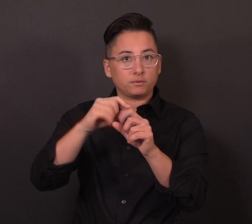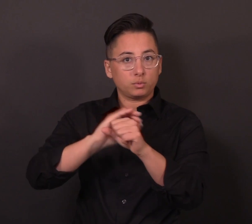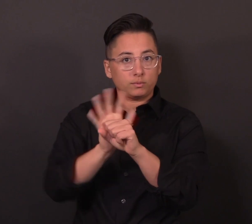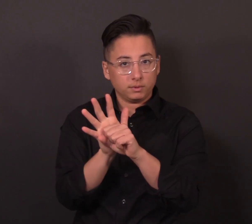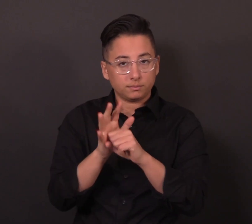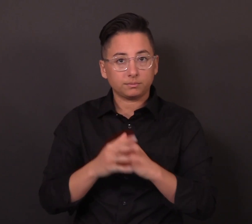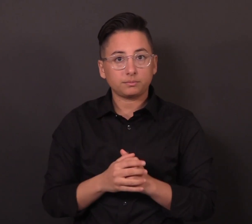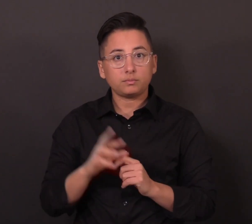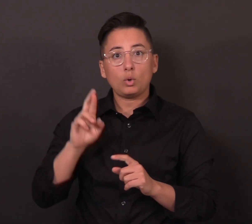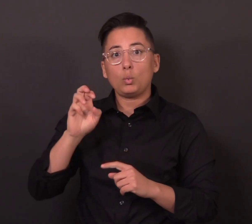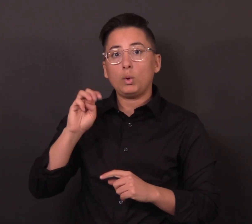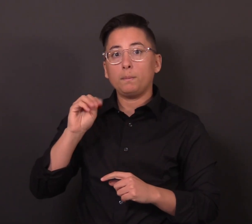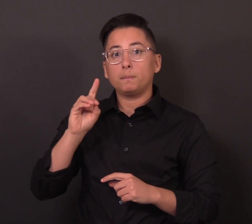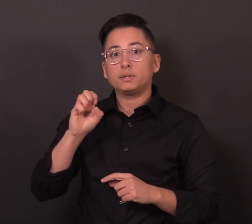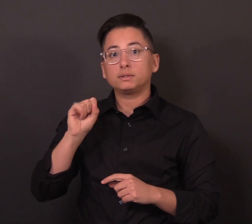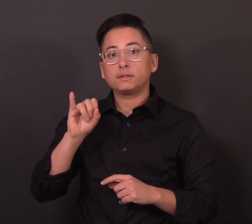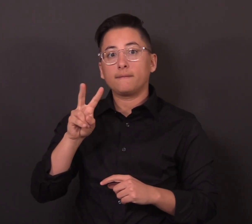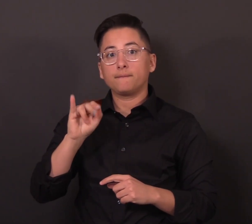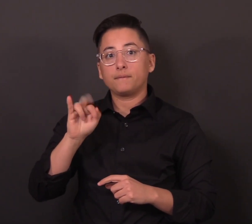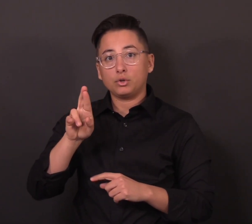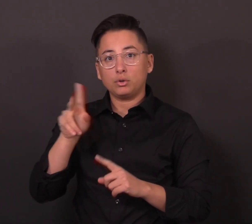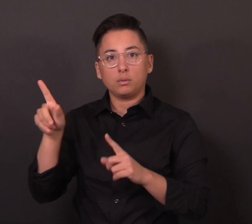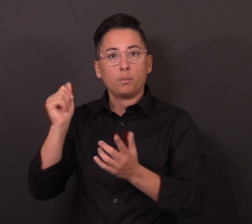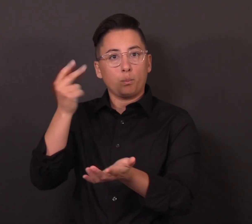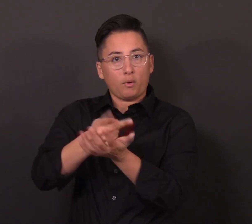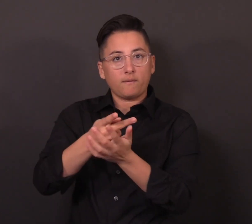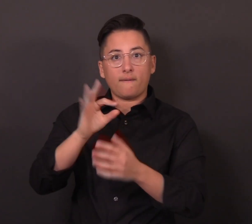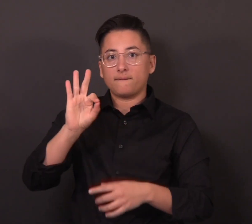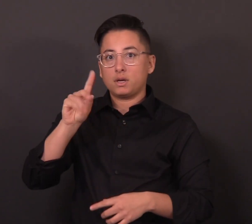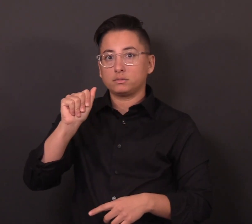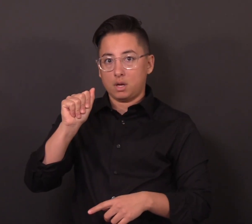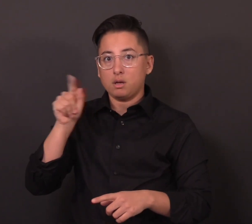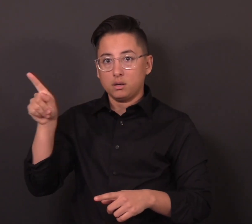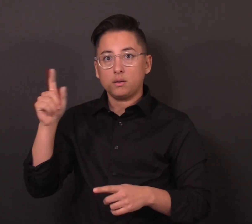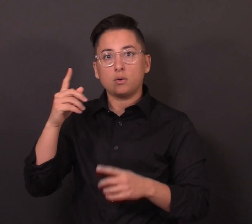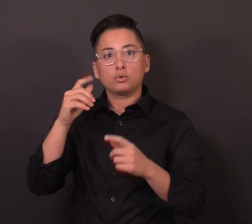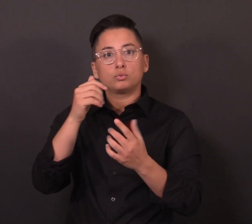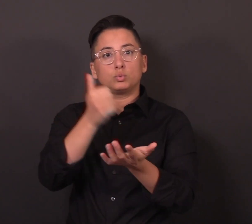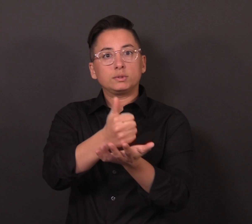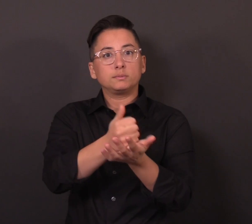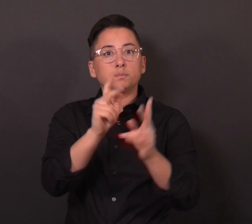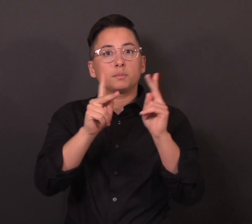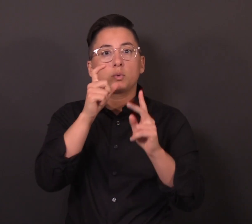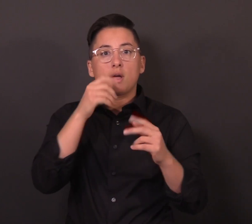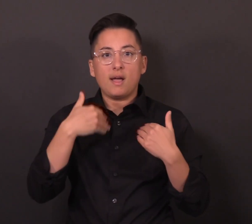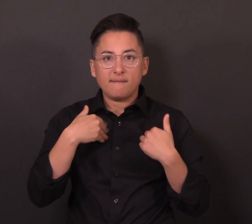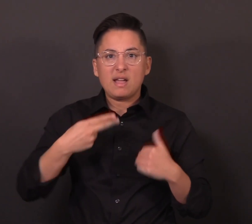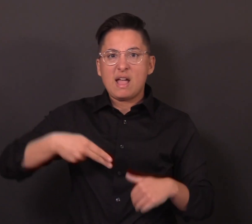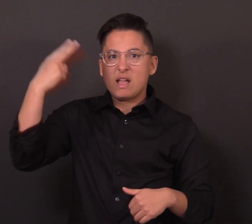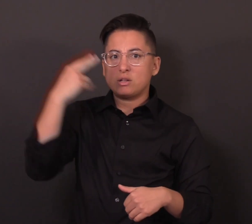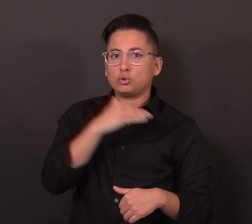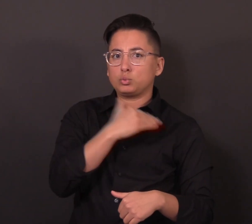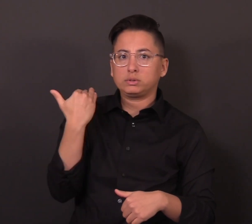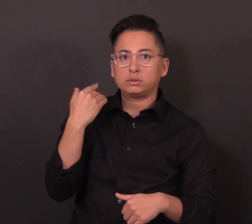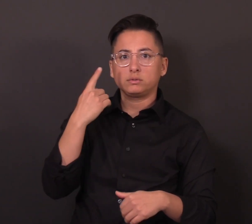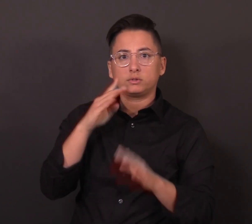Remdesivir is FDA approved for treating people who are at high risk for developing severe COVID-19.